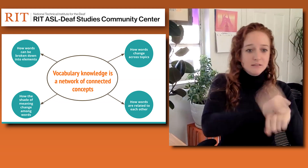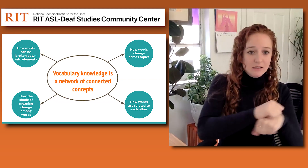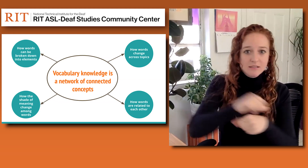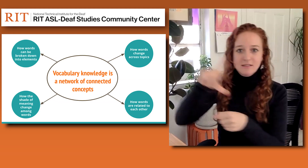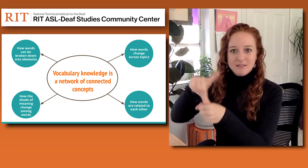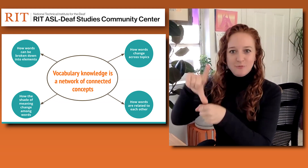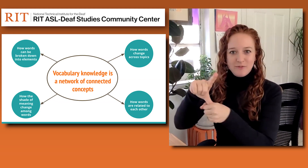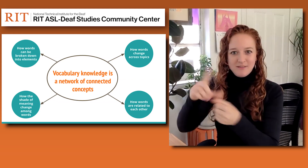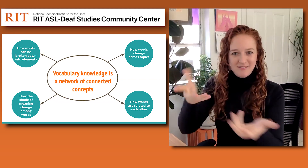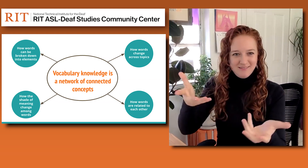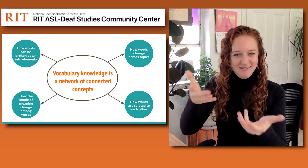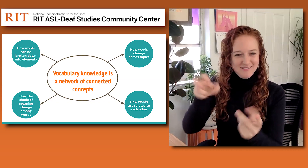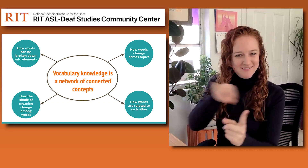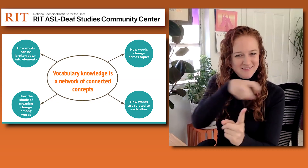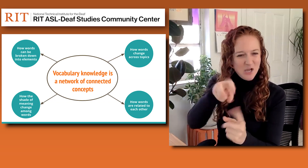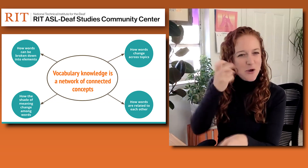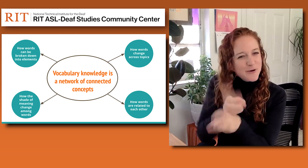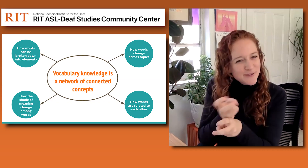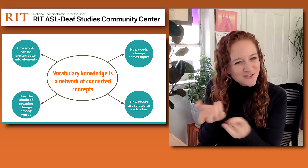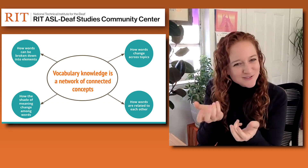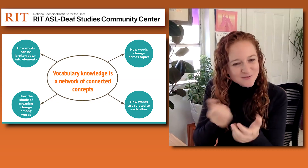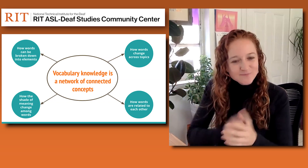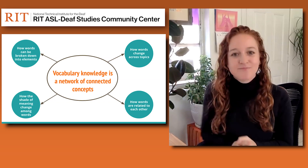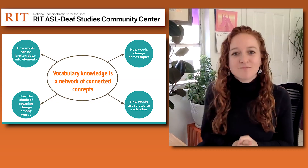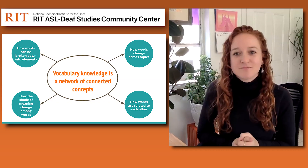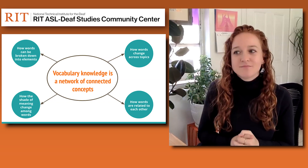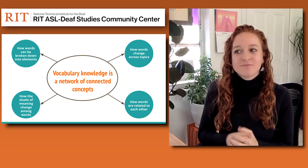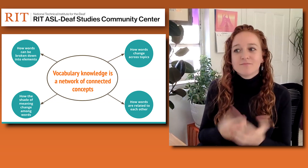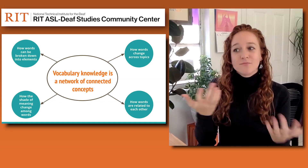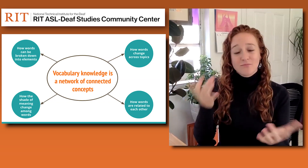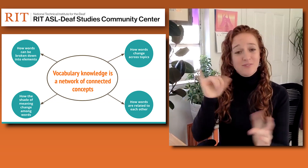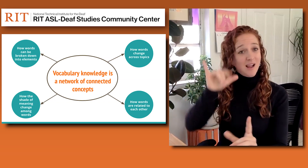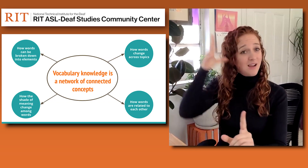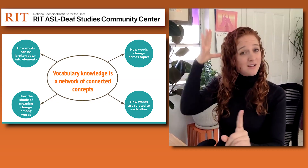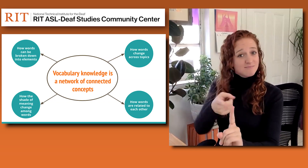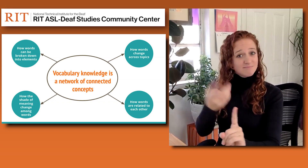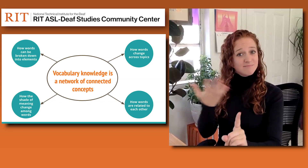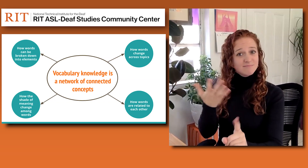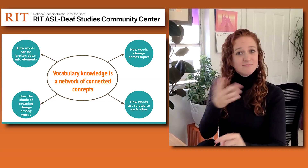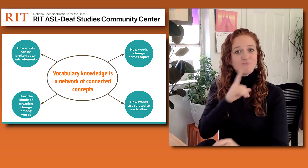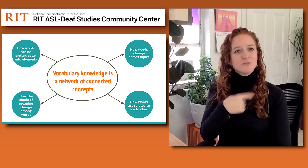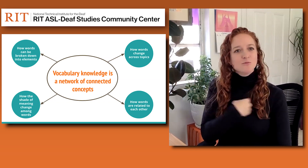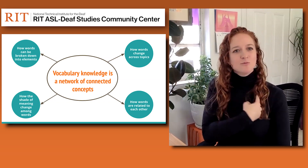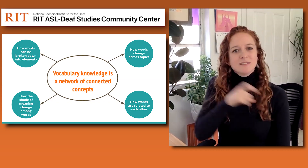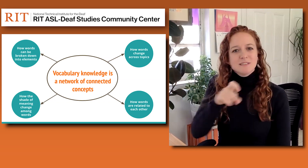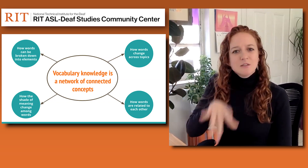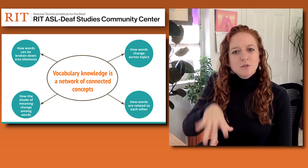from solid to liquid. If we use a more static sign, that doesn't work.